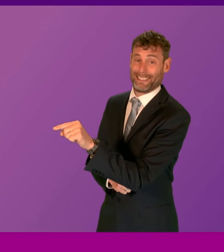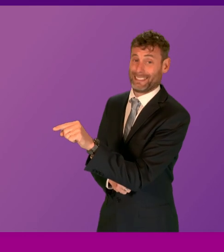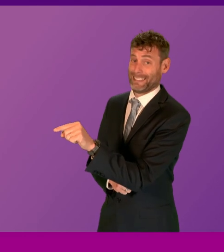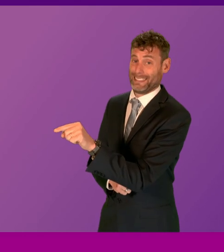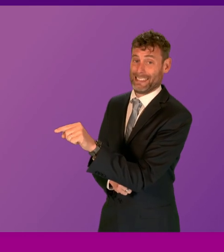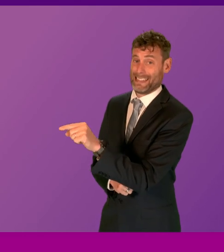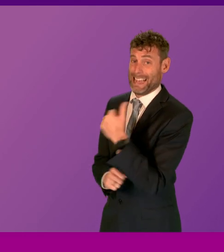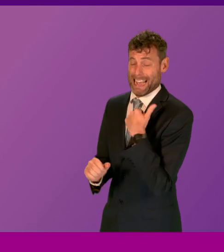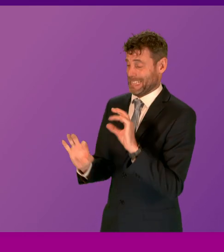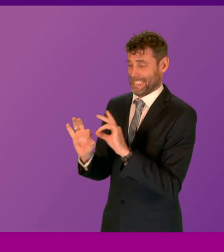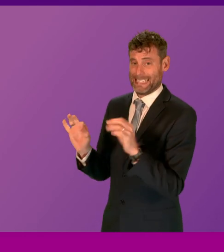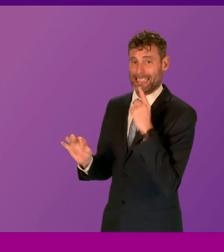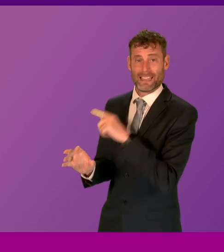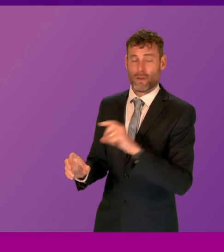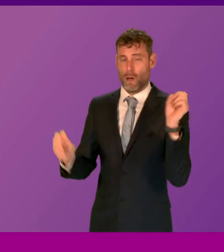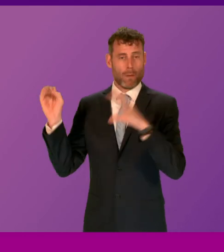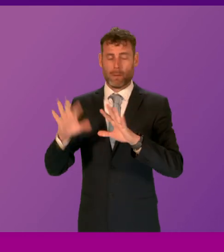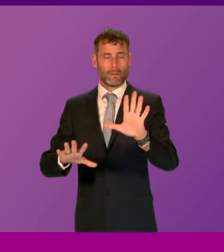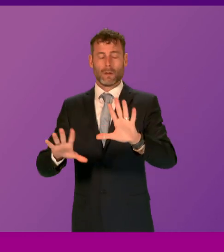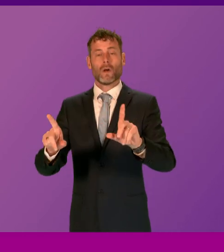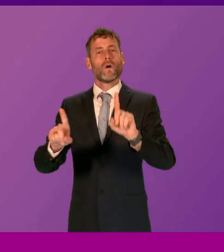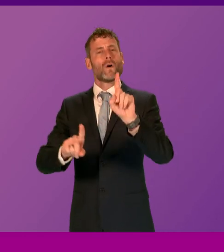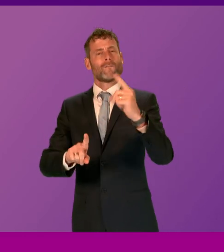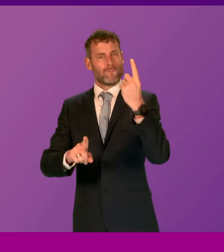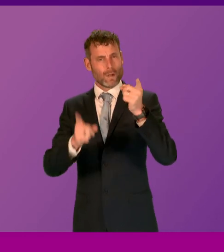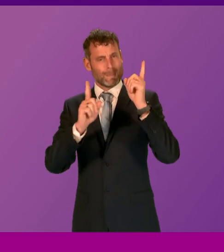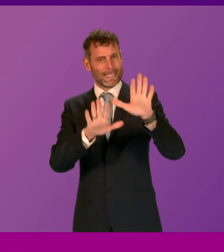I ask the First Minister to take a seat.